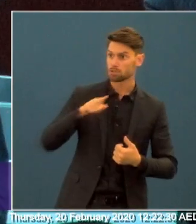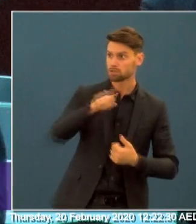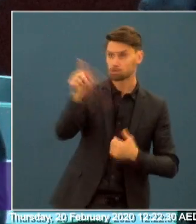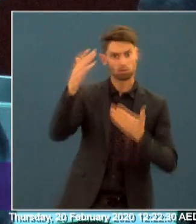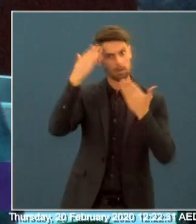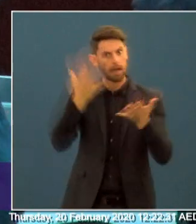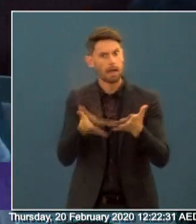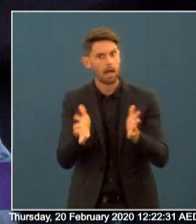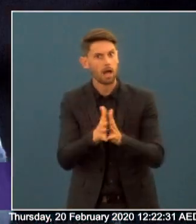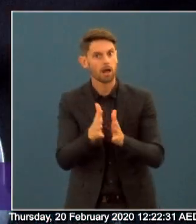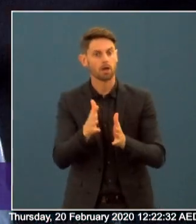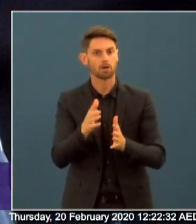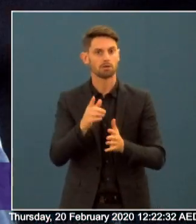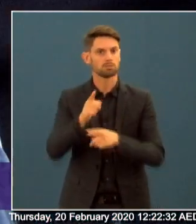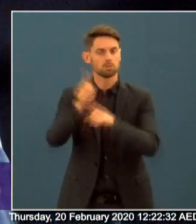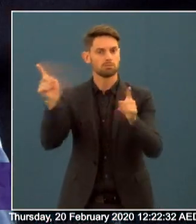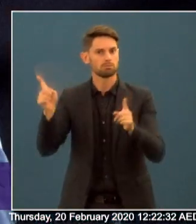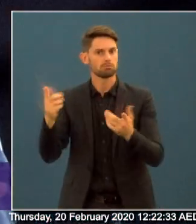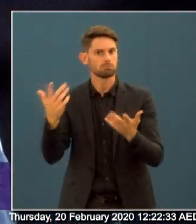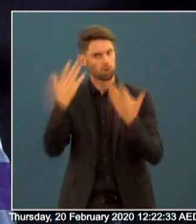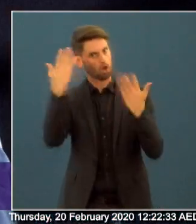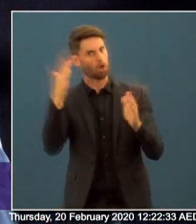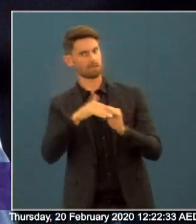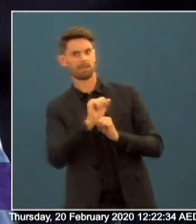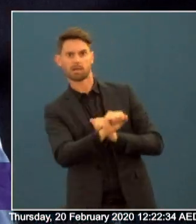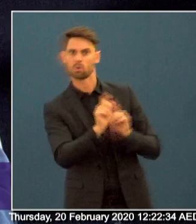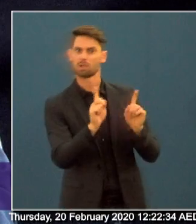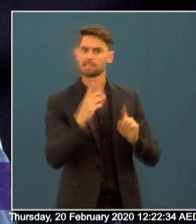I think it's multiple different factors, essentially.